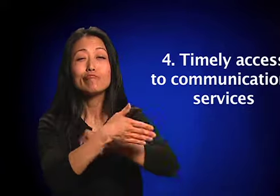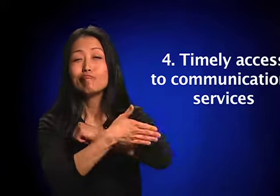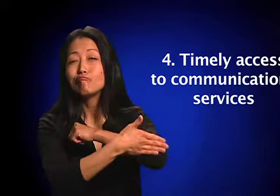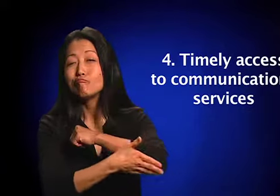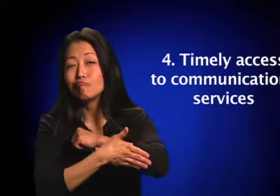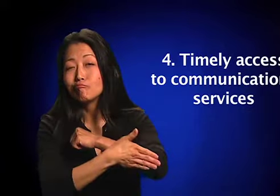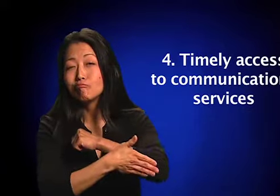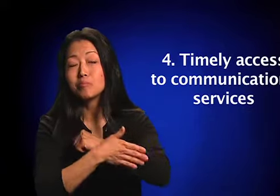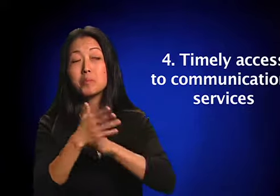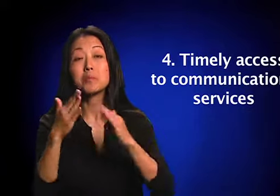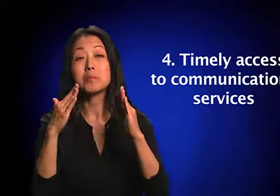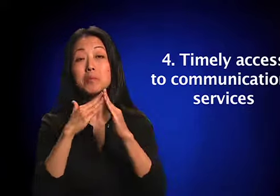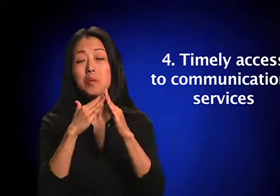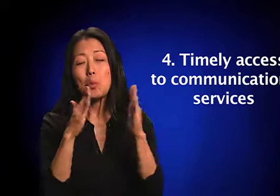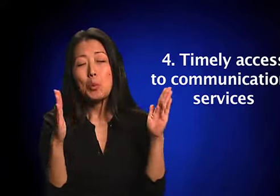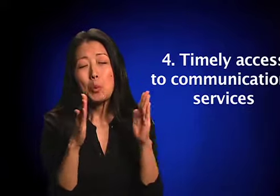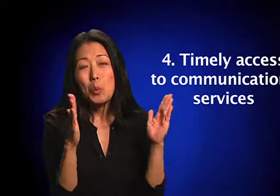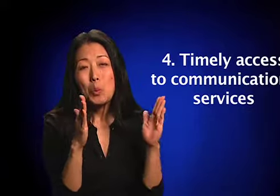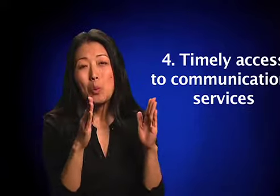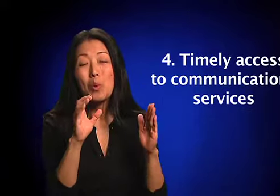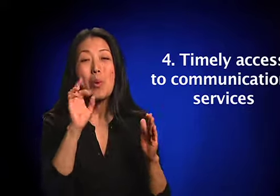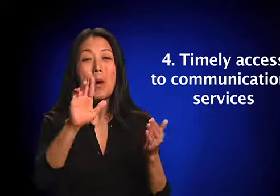If you live in a smaller community where local qualified interpreters